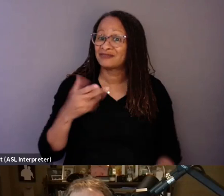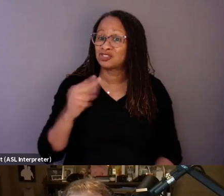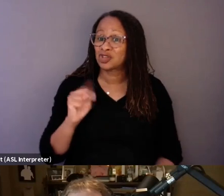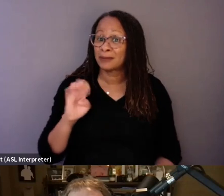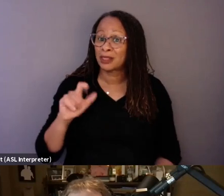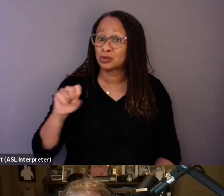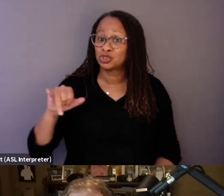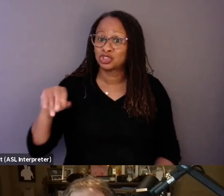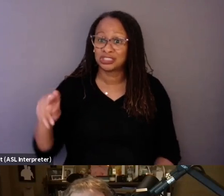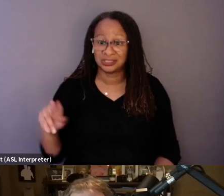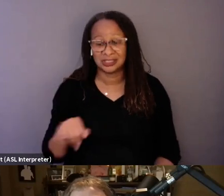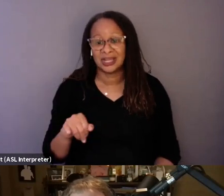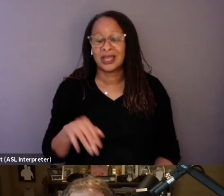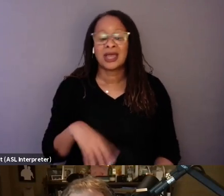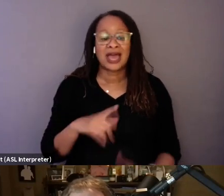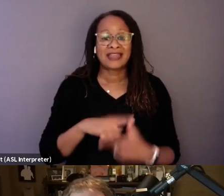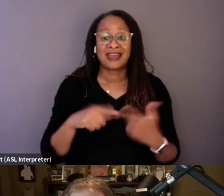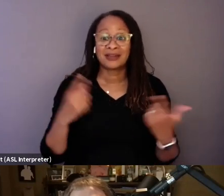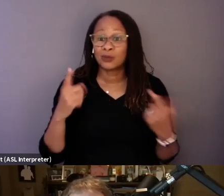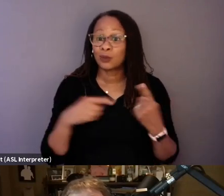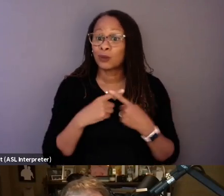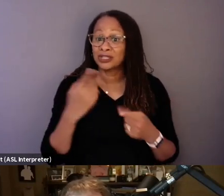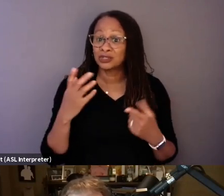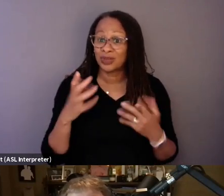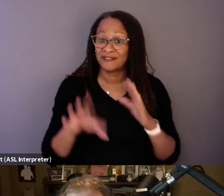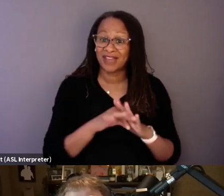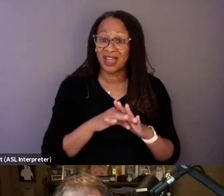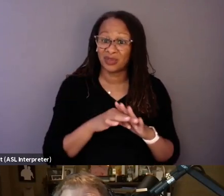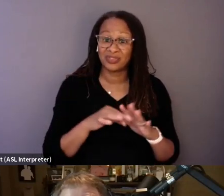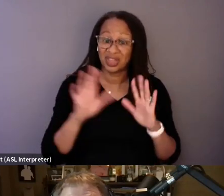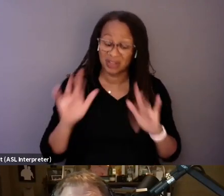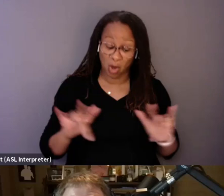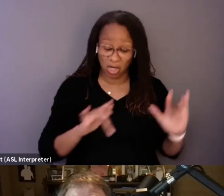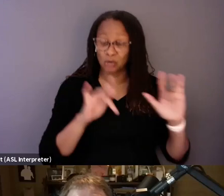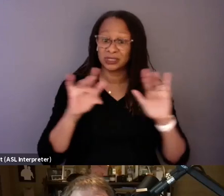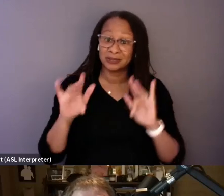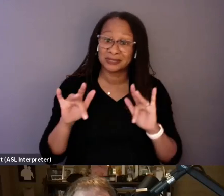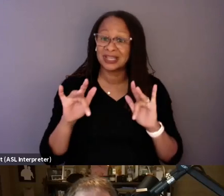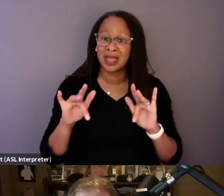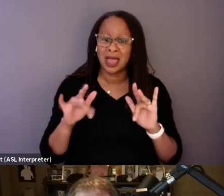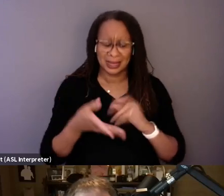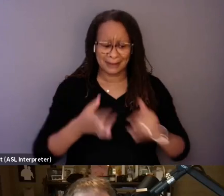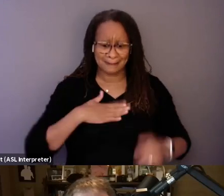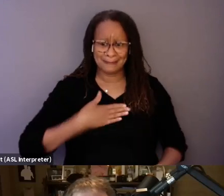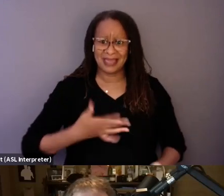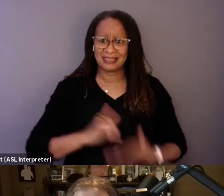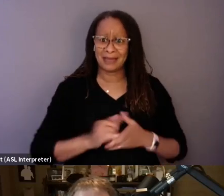And then when we listened to these... When we found these audio tapes and I will admit that at that moment I was a little...